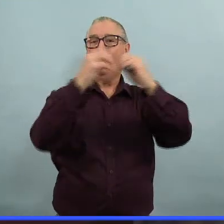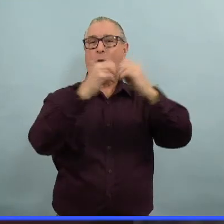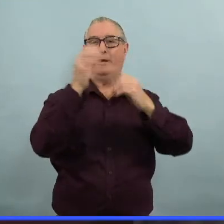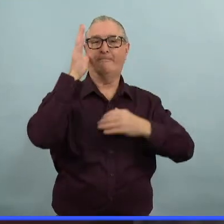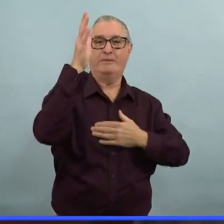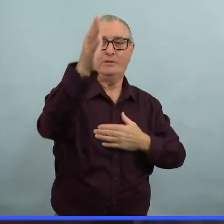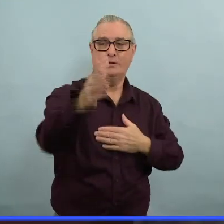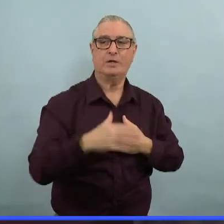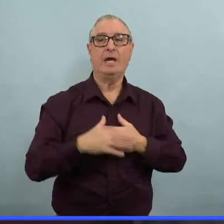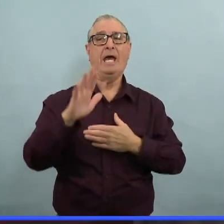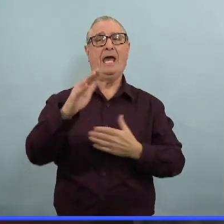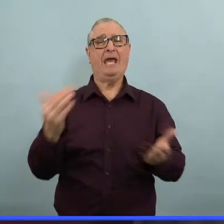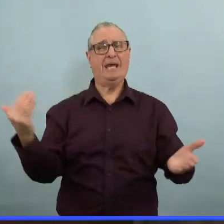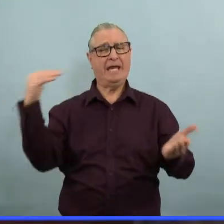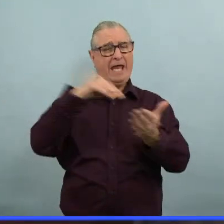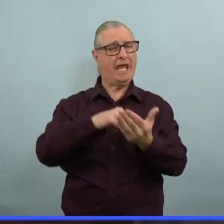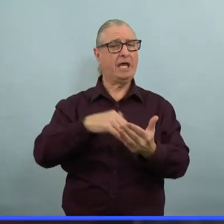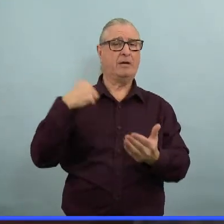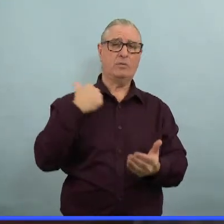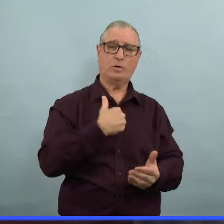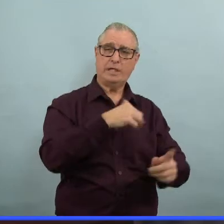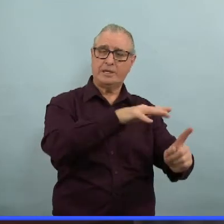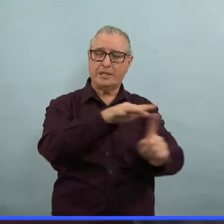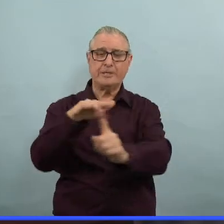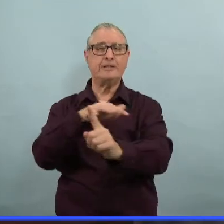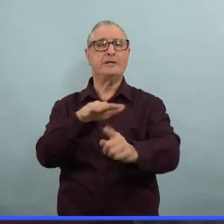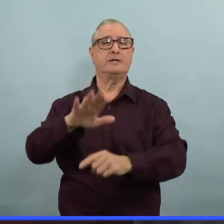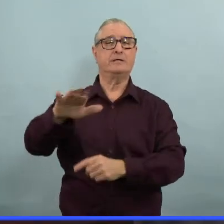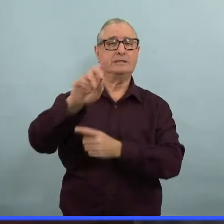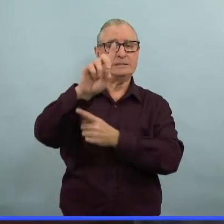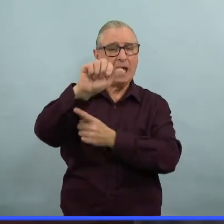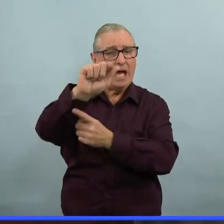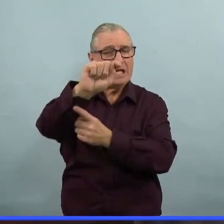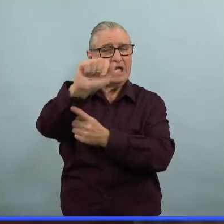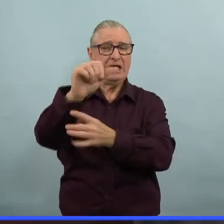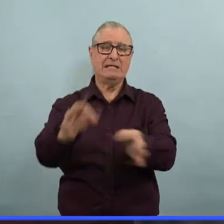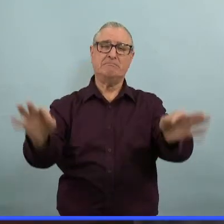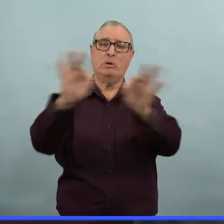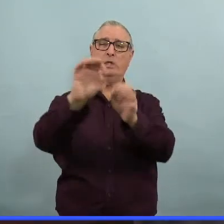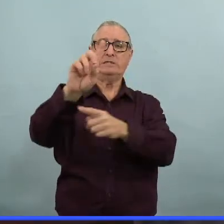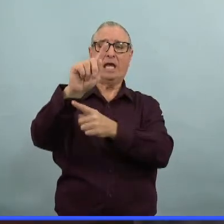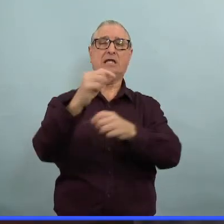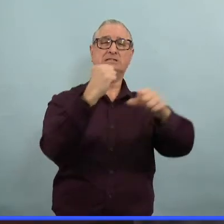we will be looking to remove a significant amount of capacity limits and restrictions